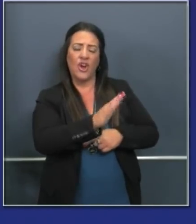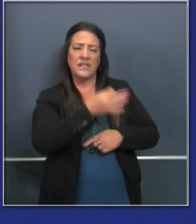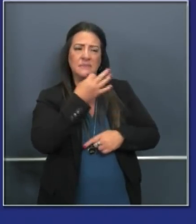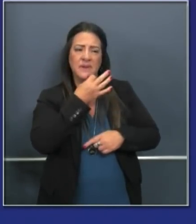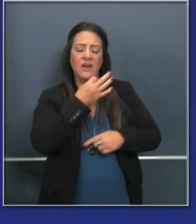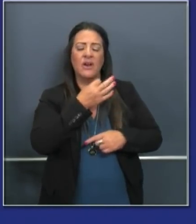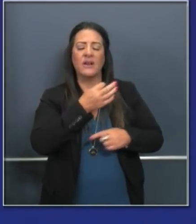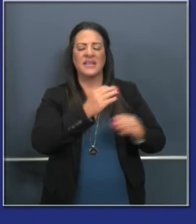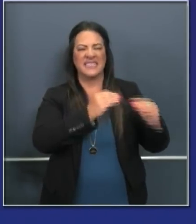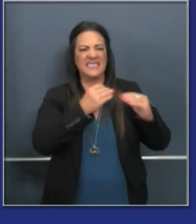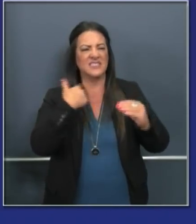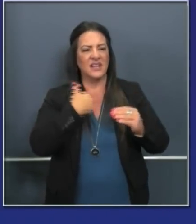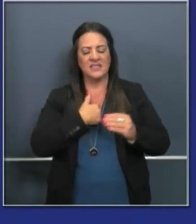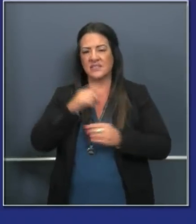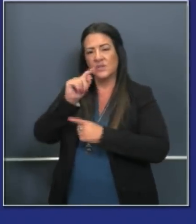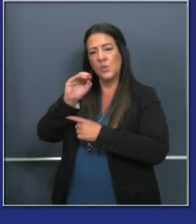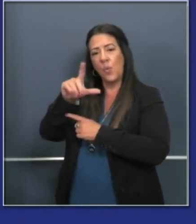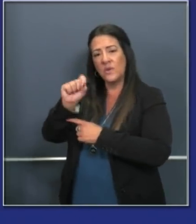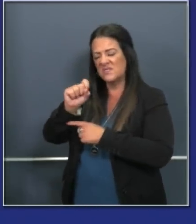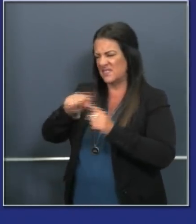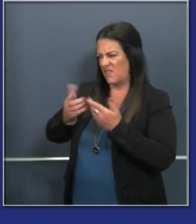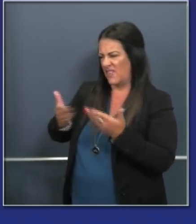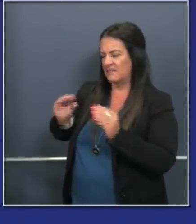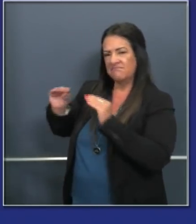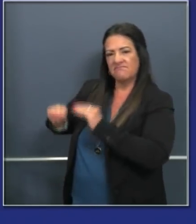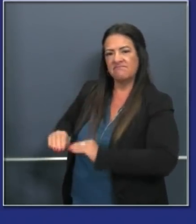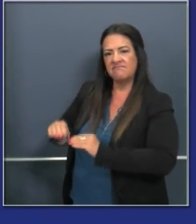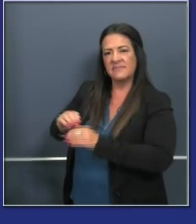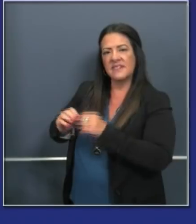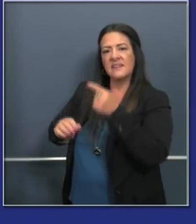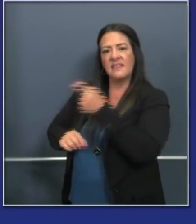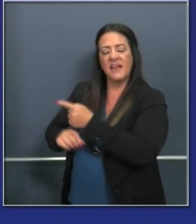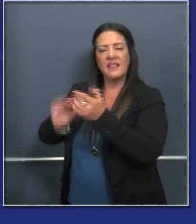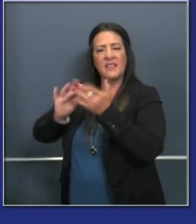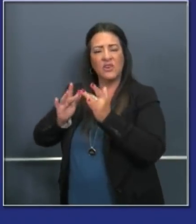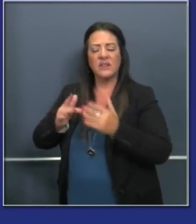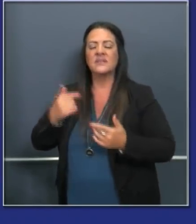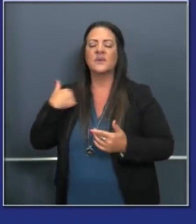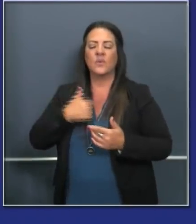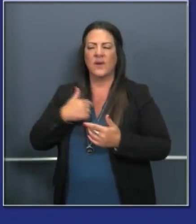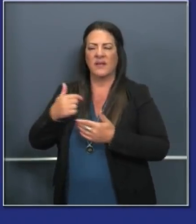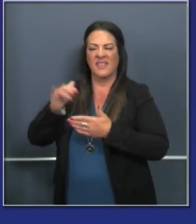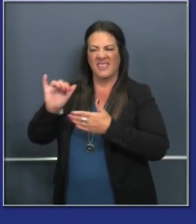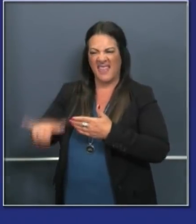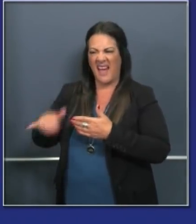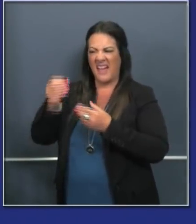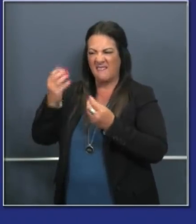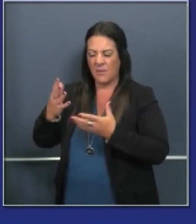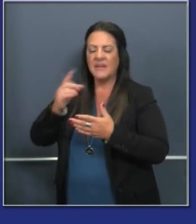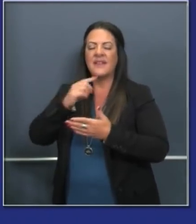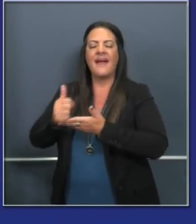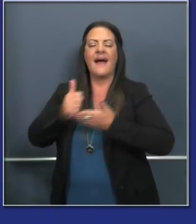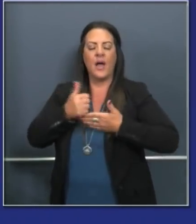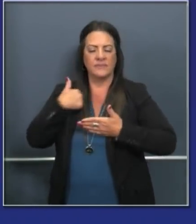IN THIS NEW OPPORTUNITY TO ENGAGE. IN THESE NEW AND